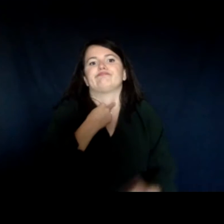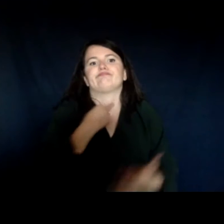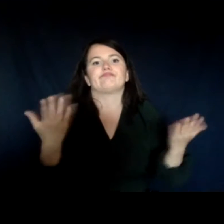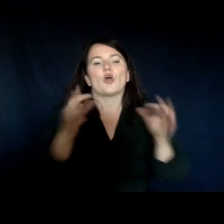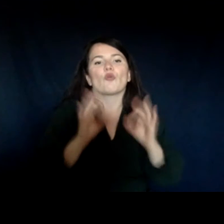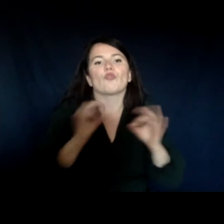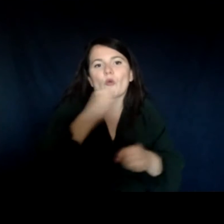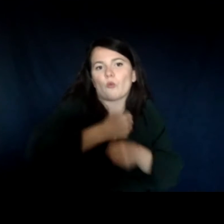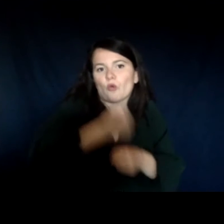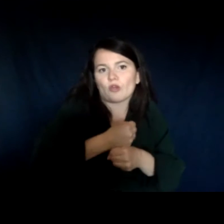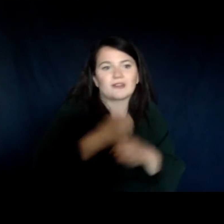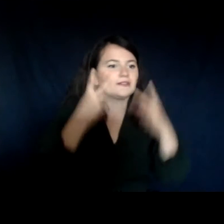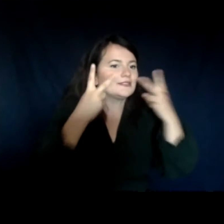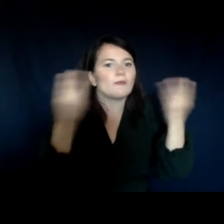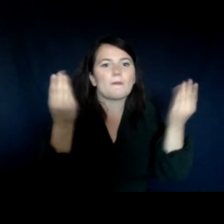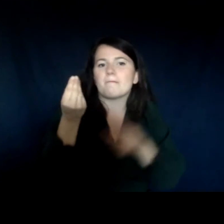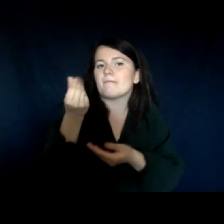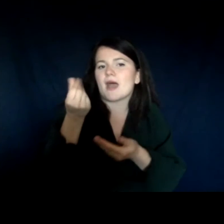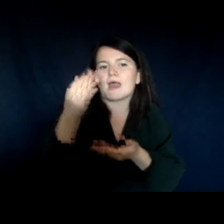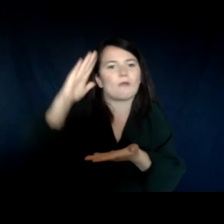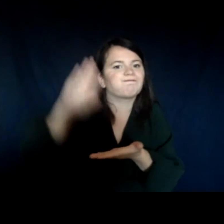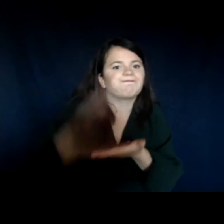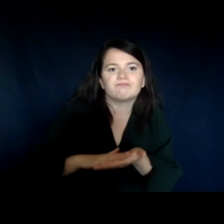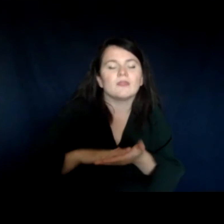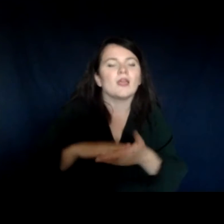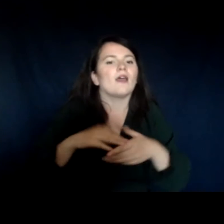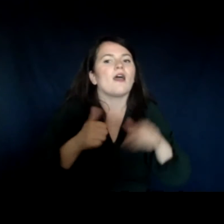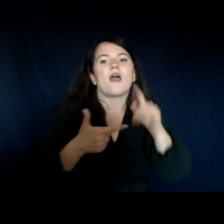to guarantee the compulsory cofounding of the projects